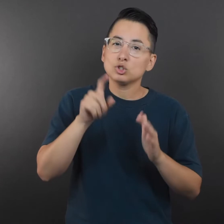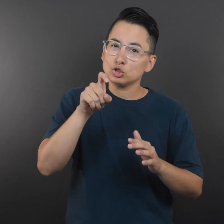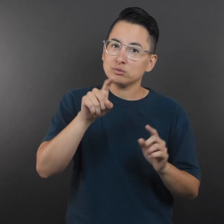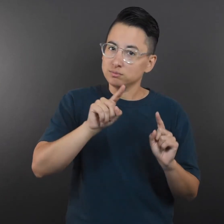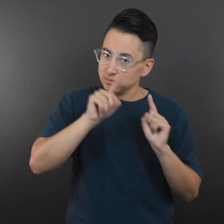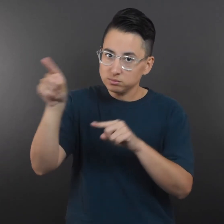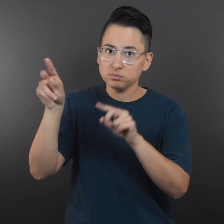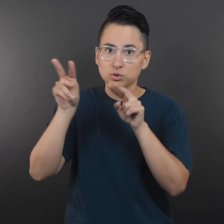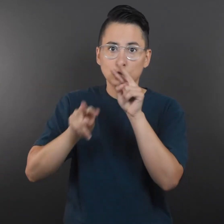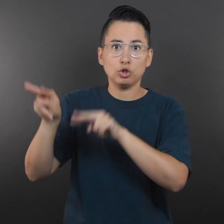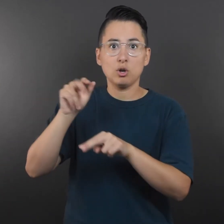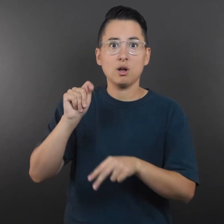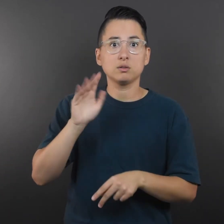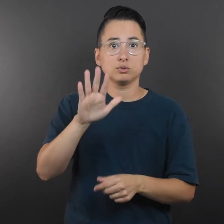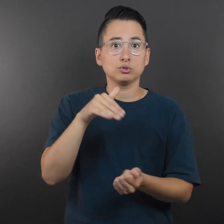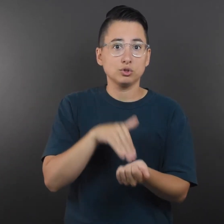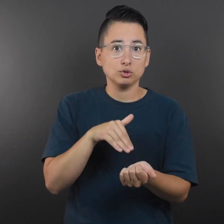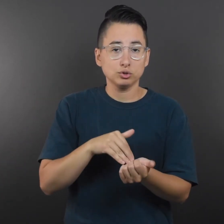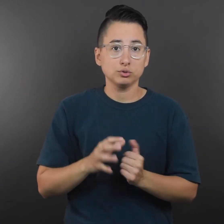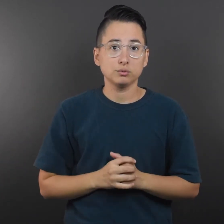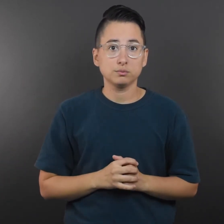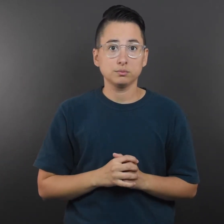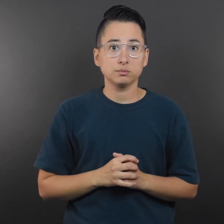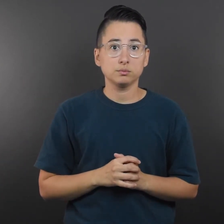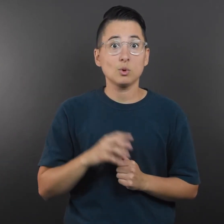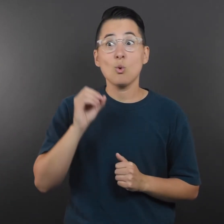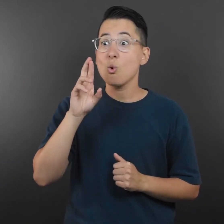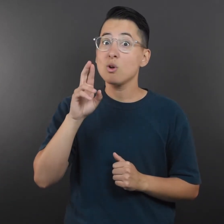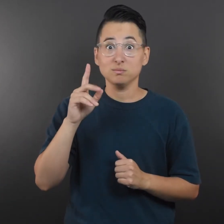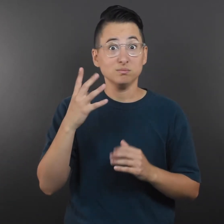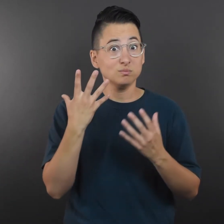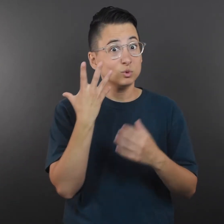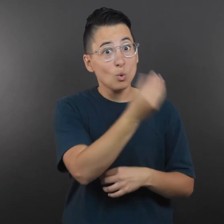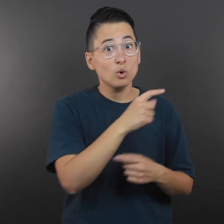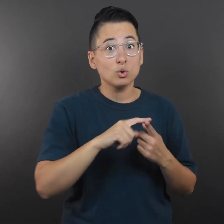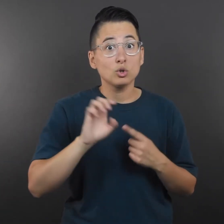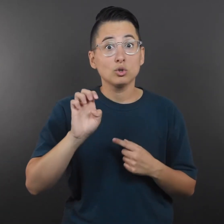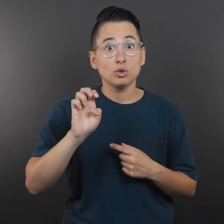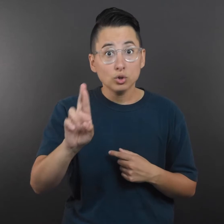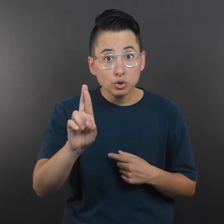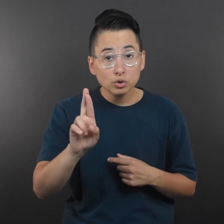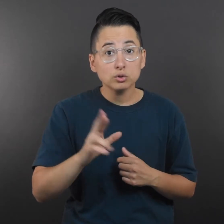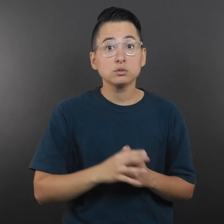that reoccur should be evaluated by your health care provider, or you should go to the emergency